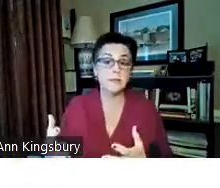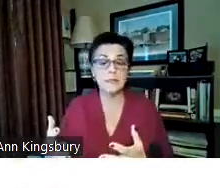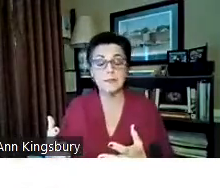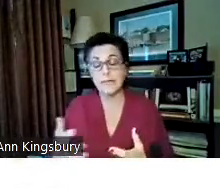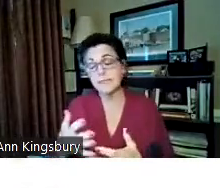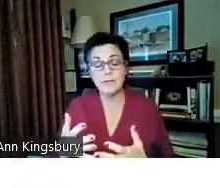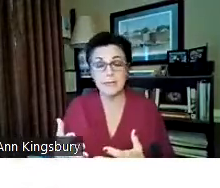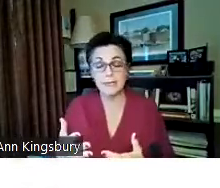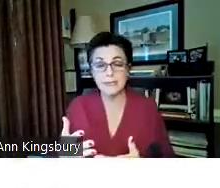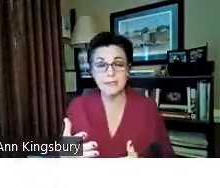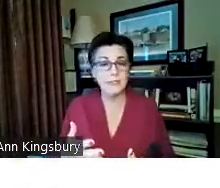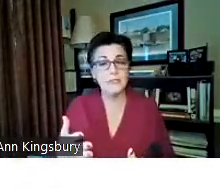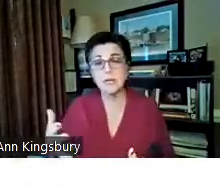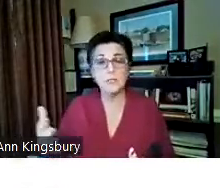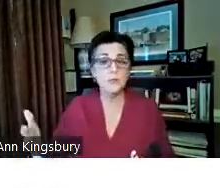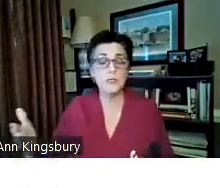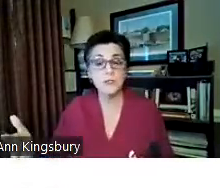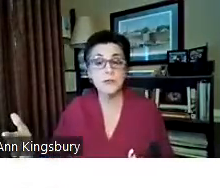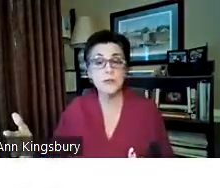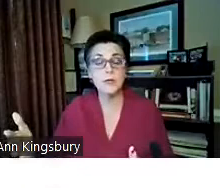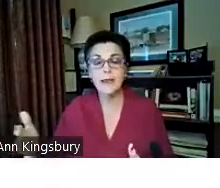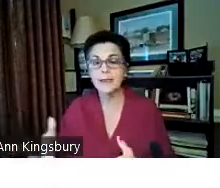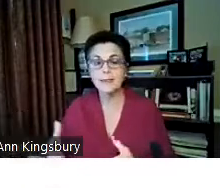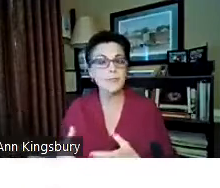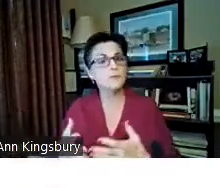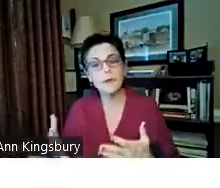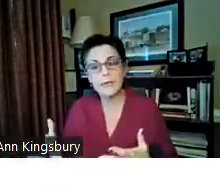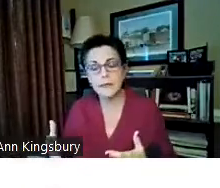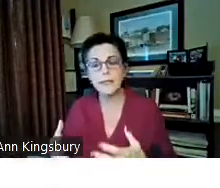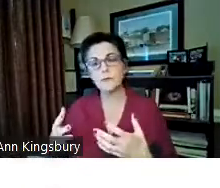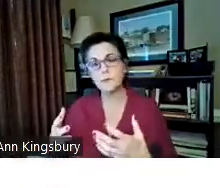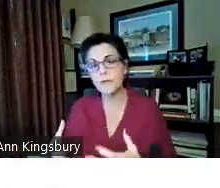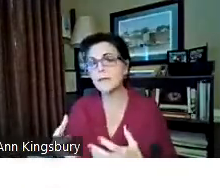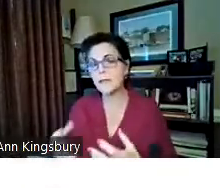make the asking me to make these decisions. And I'm not sure what to do. That's really, really